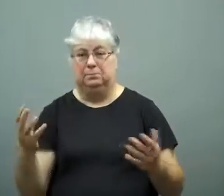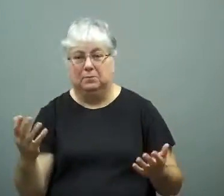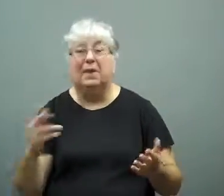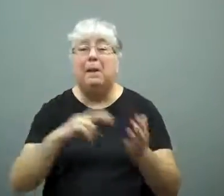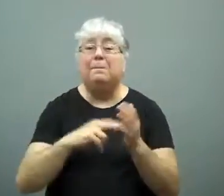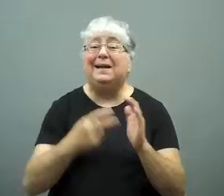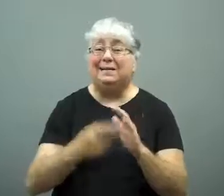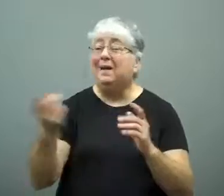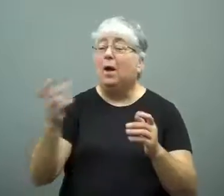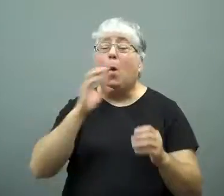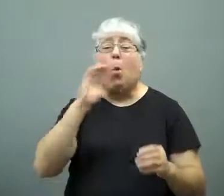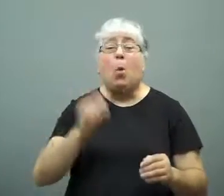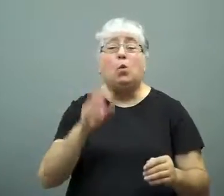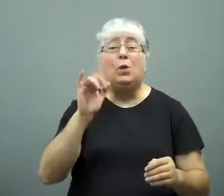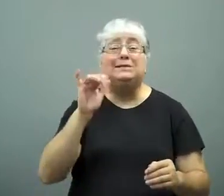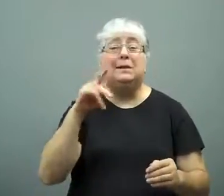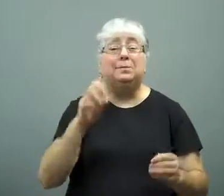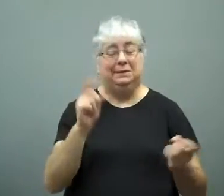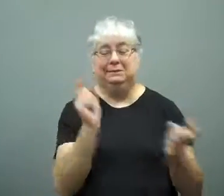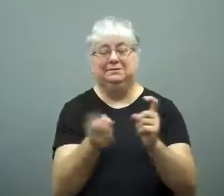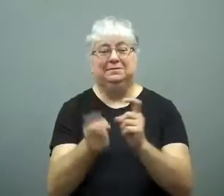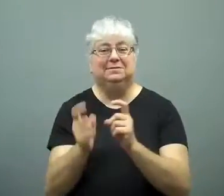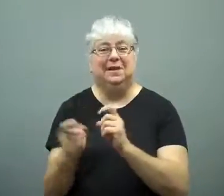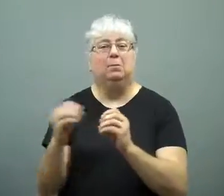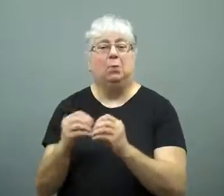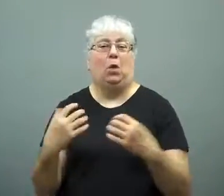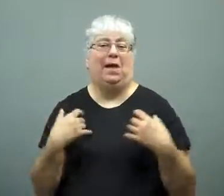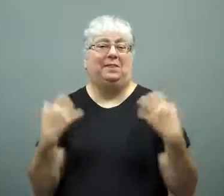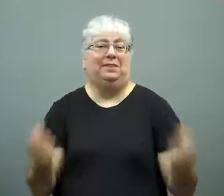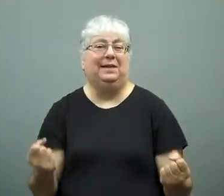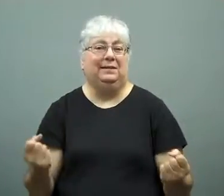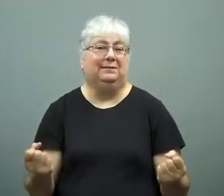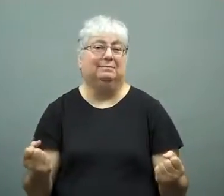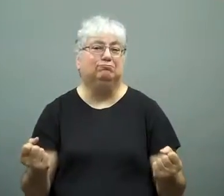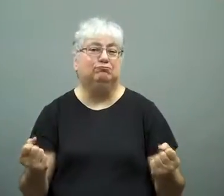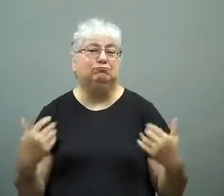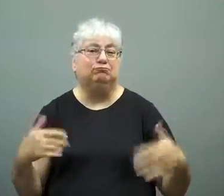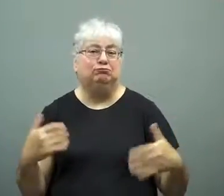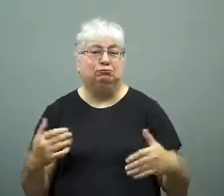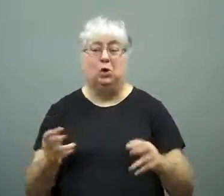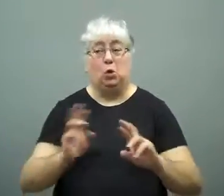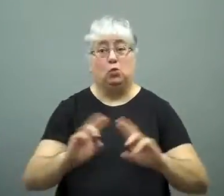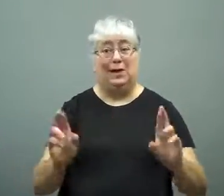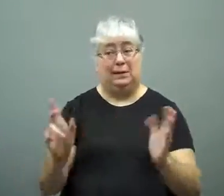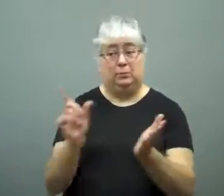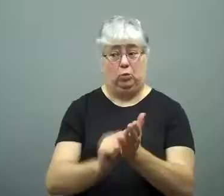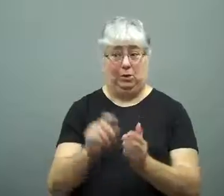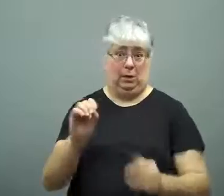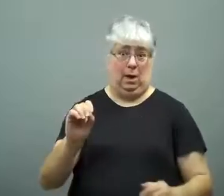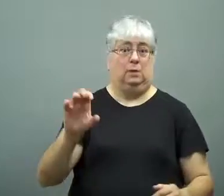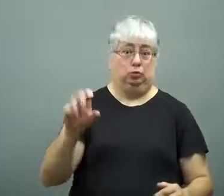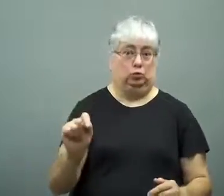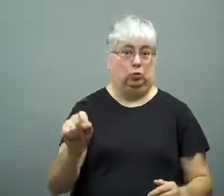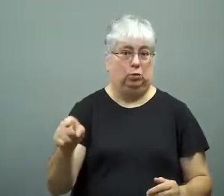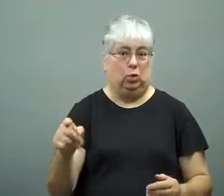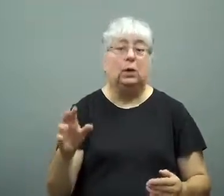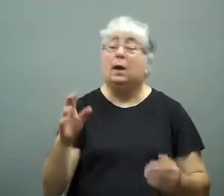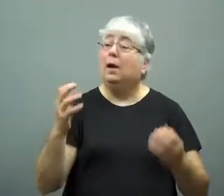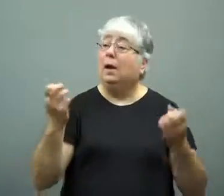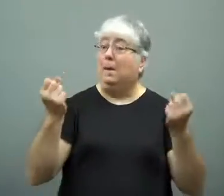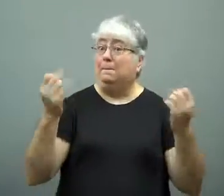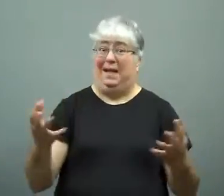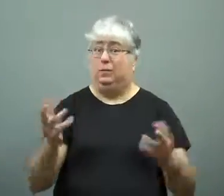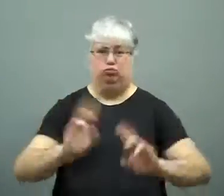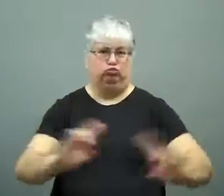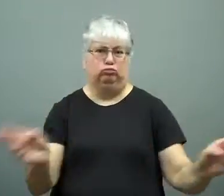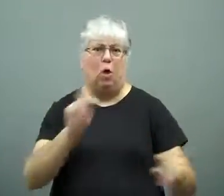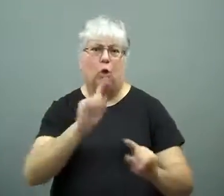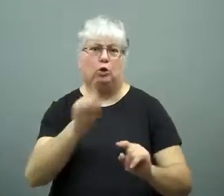In this book, her old recipes are reworked to be healthier.